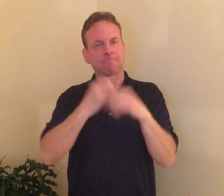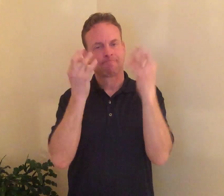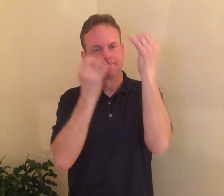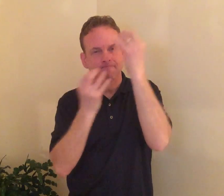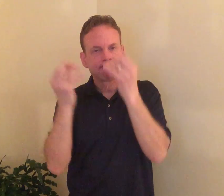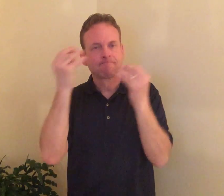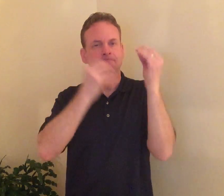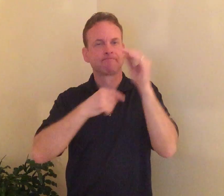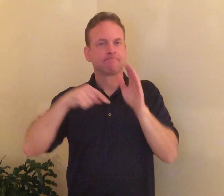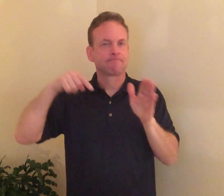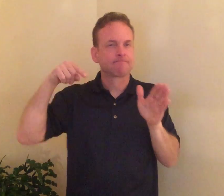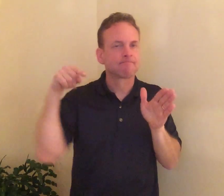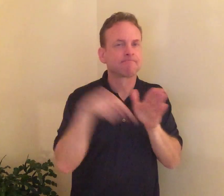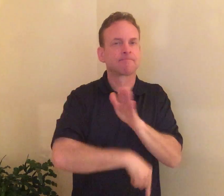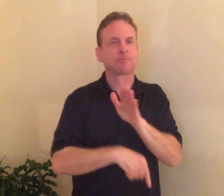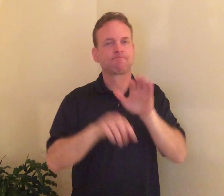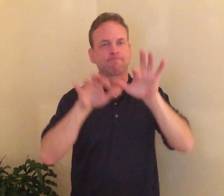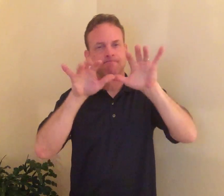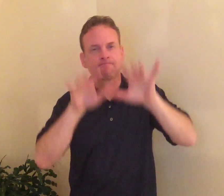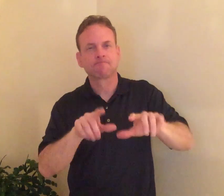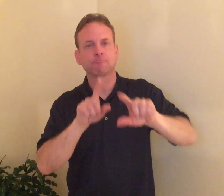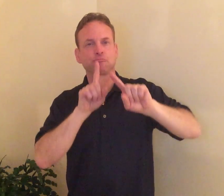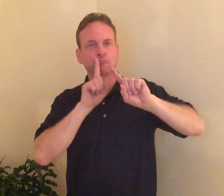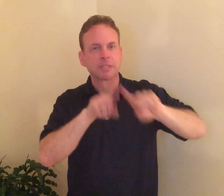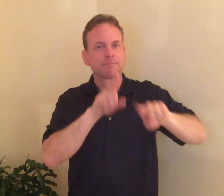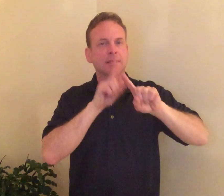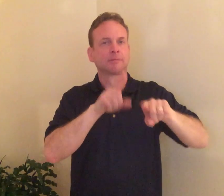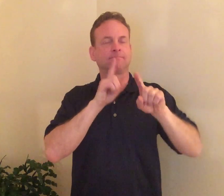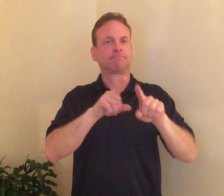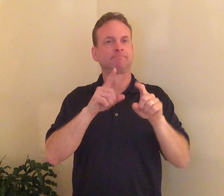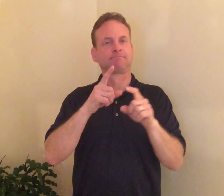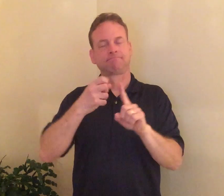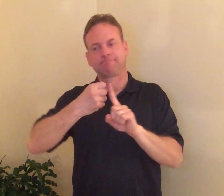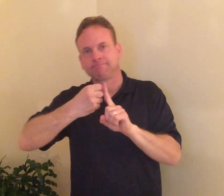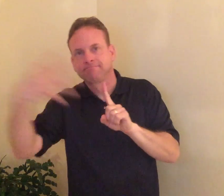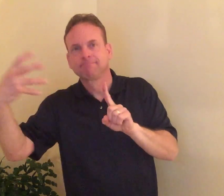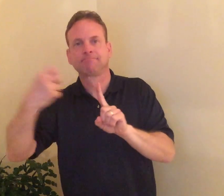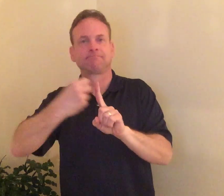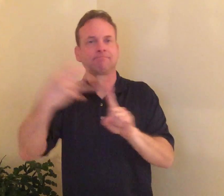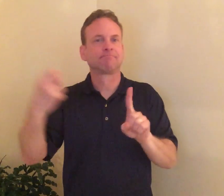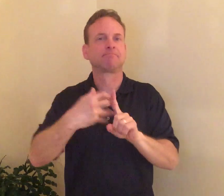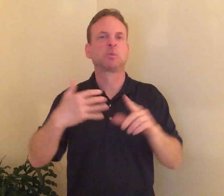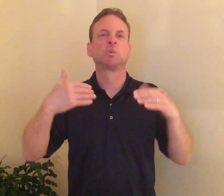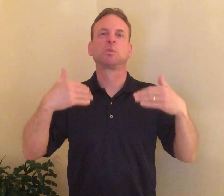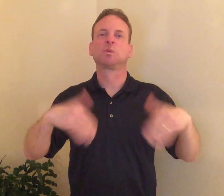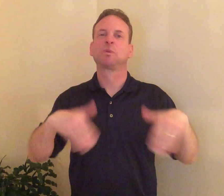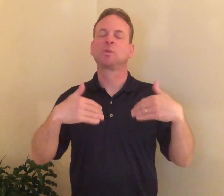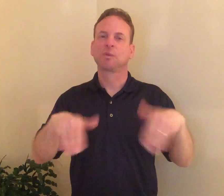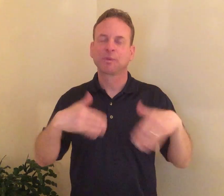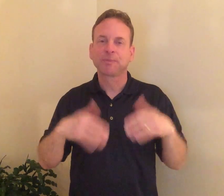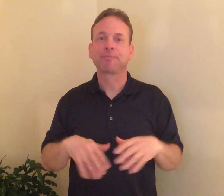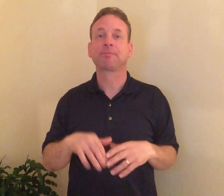time they put into their responses. Their answers were thoughtful, and revealing.